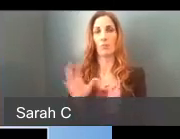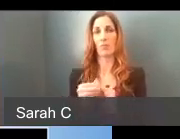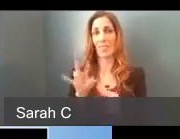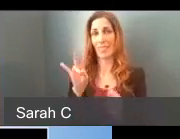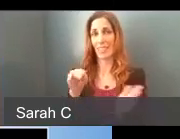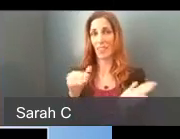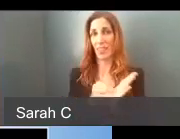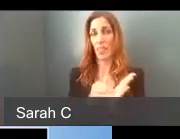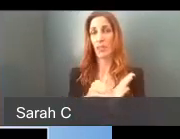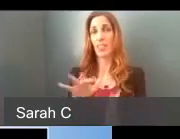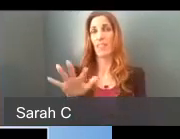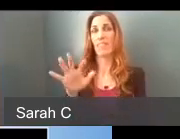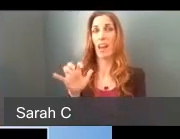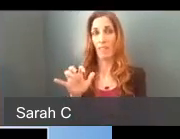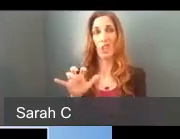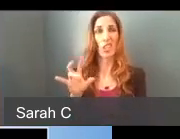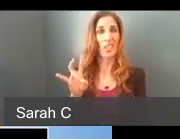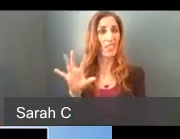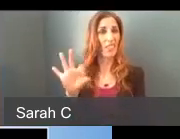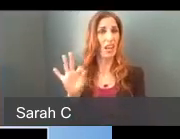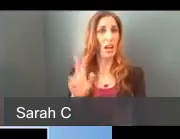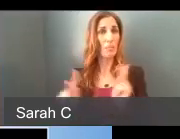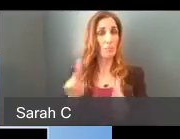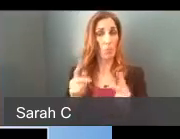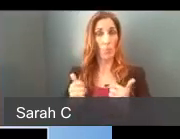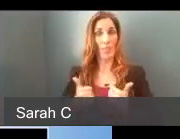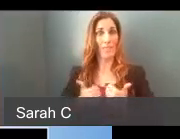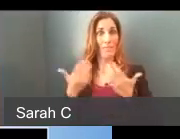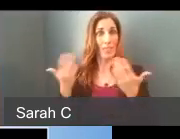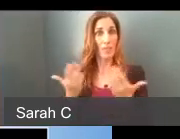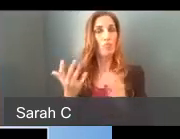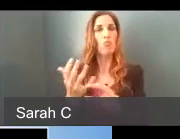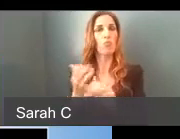people, Montgomery County residents, who've received a partial vaccination, they